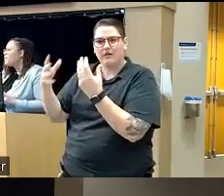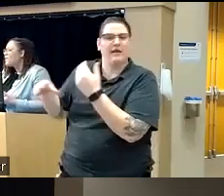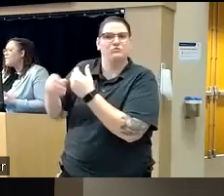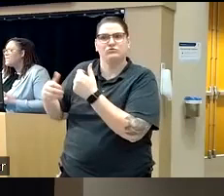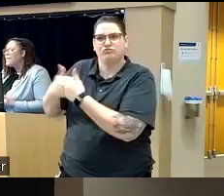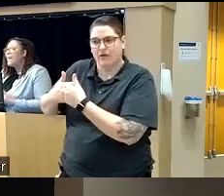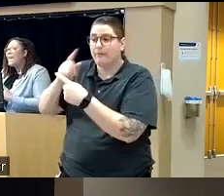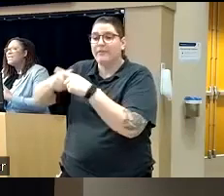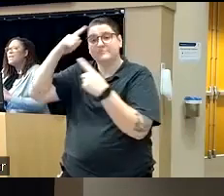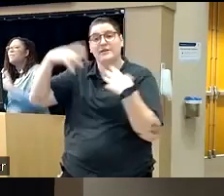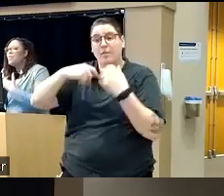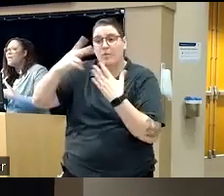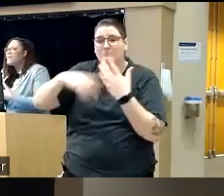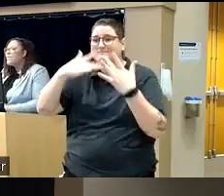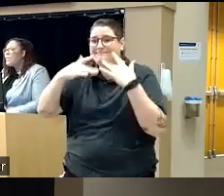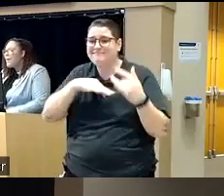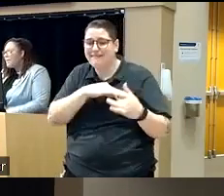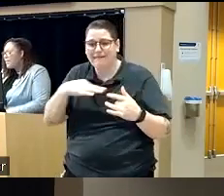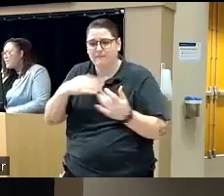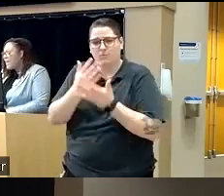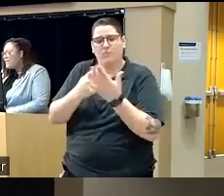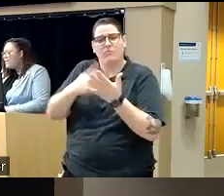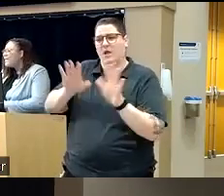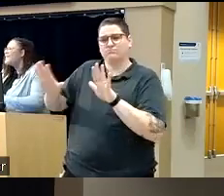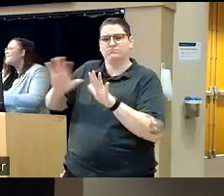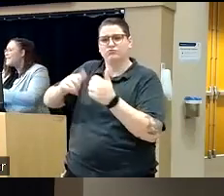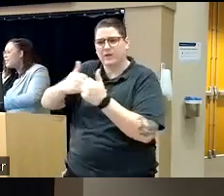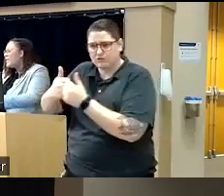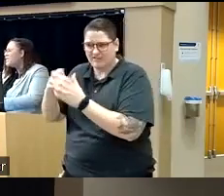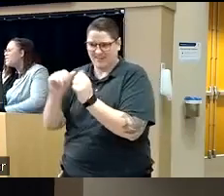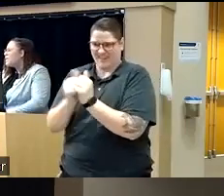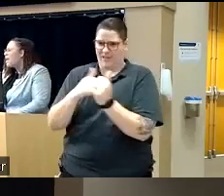health programs and some of the ways that we're grappling with that continuing into